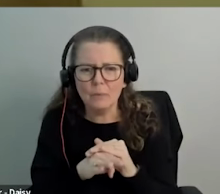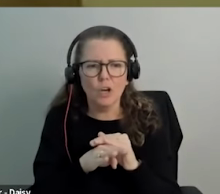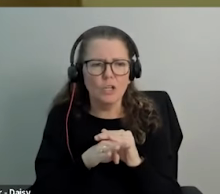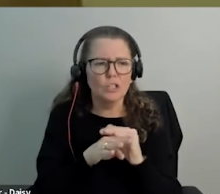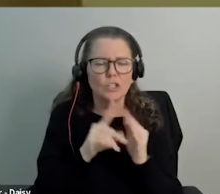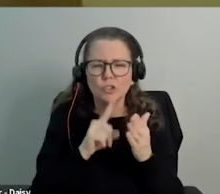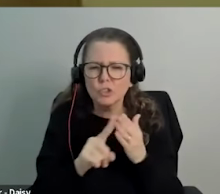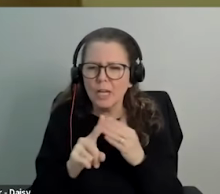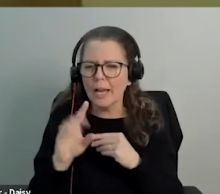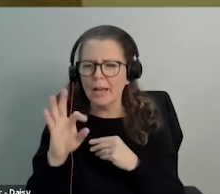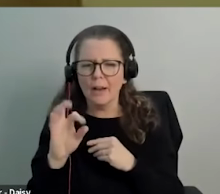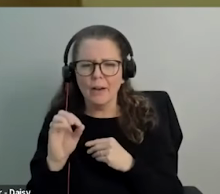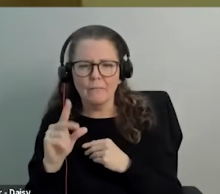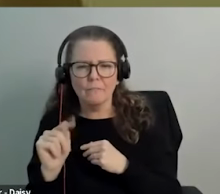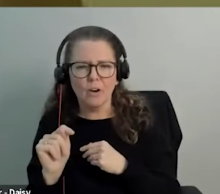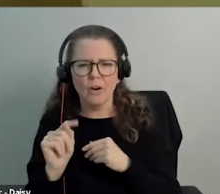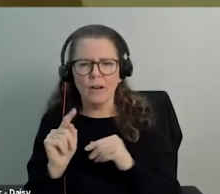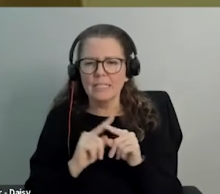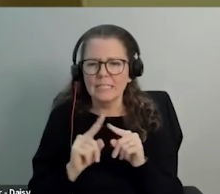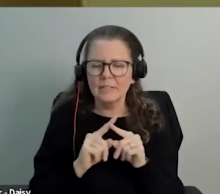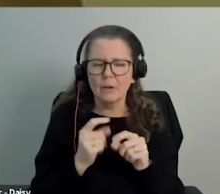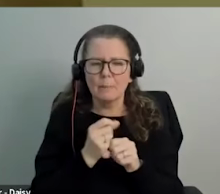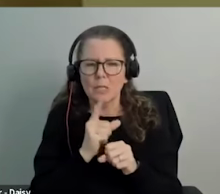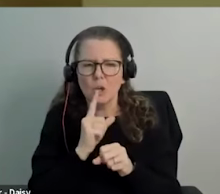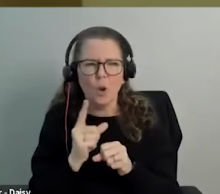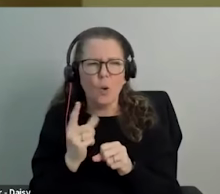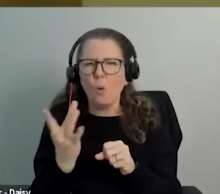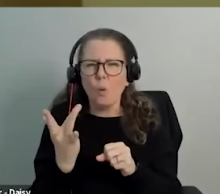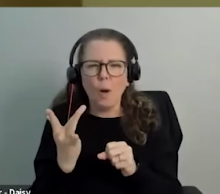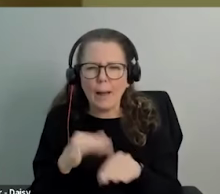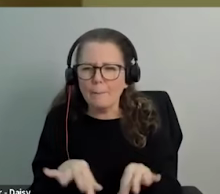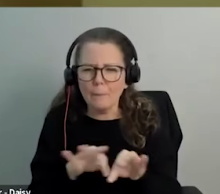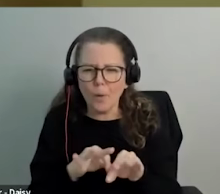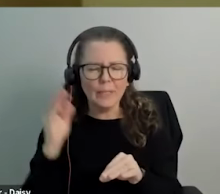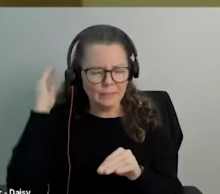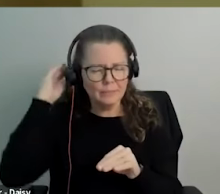and share with people what you did, and why that's so important. Every little bit helps, so.